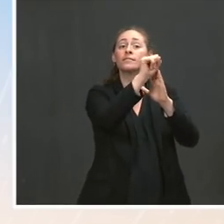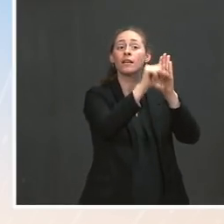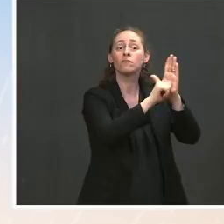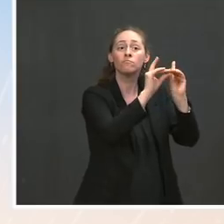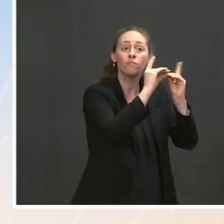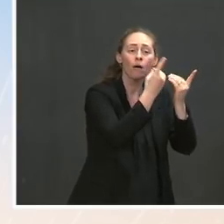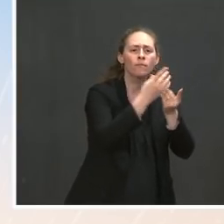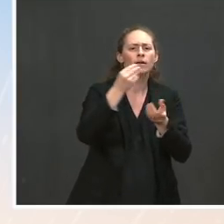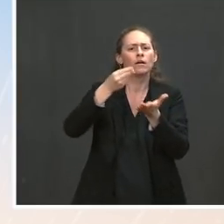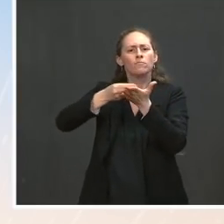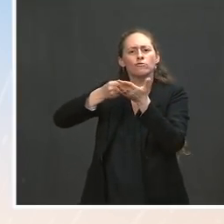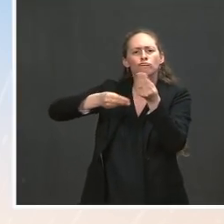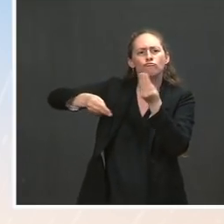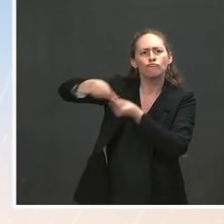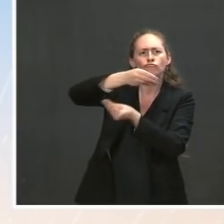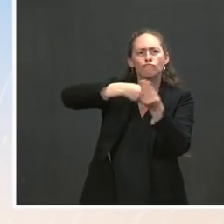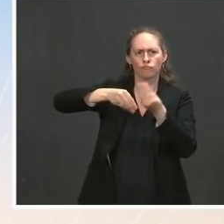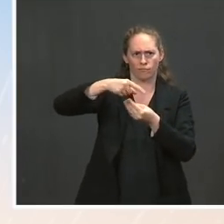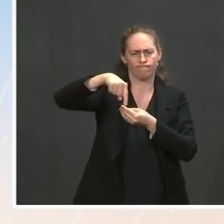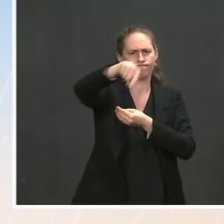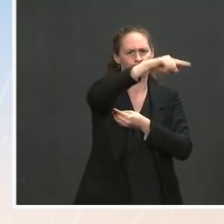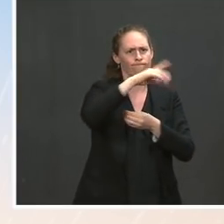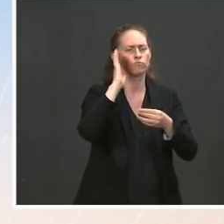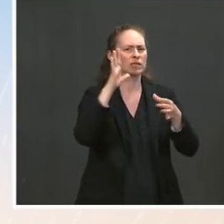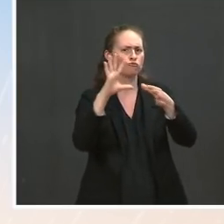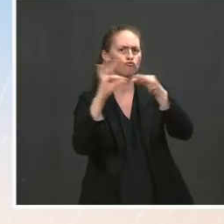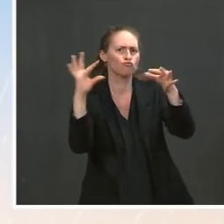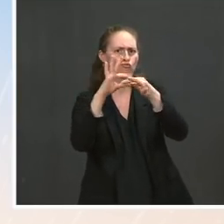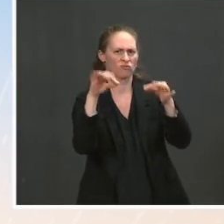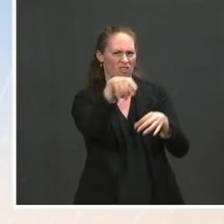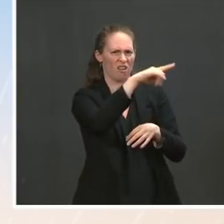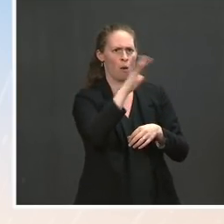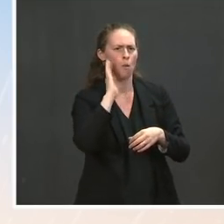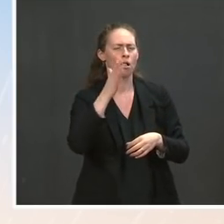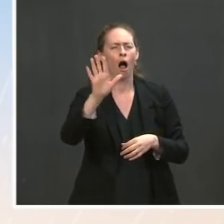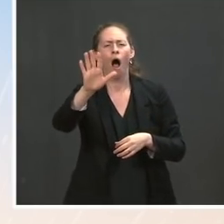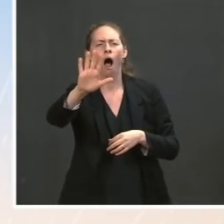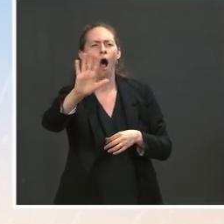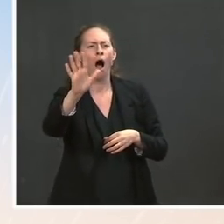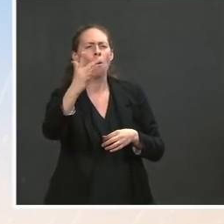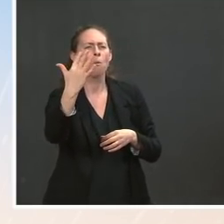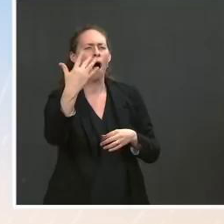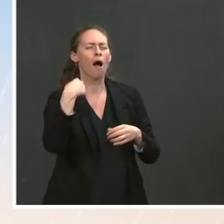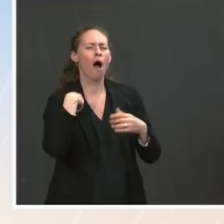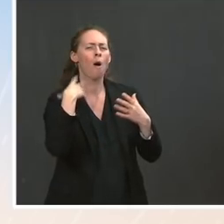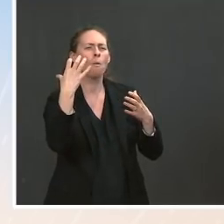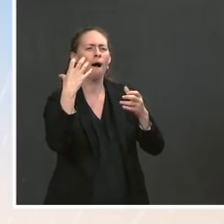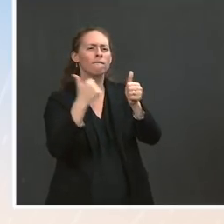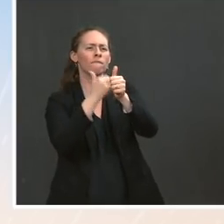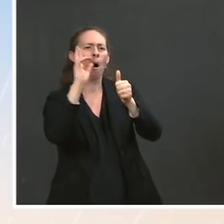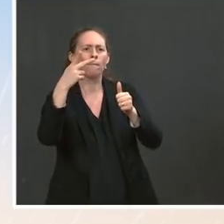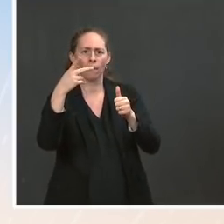Because it seems like you've been having this message out there for the first couple months of this administration, but China only seems more emboldened